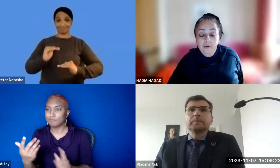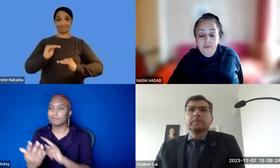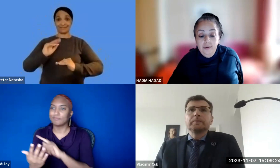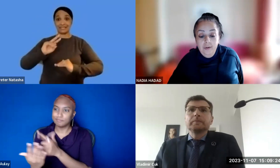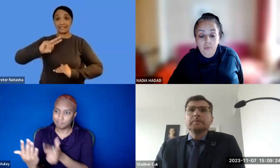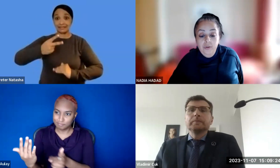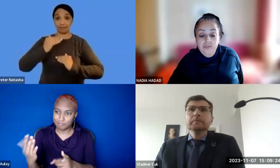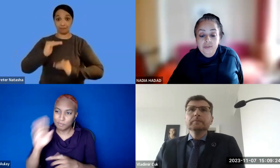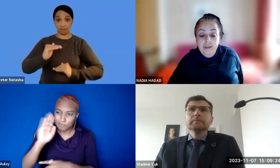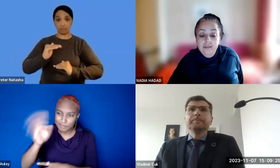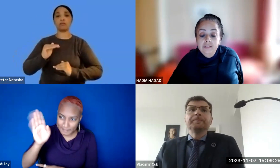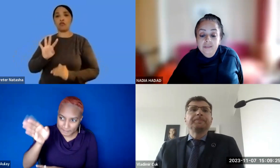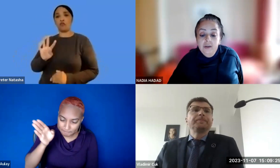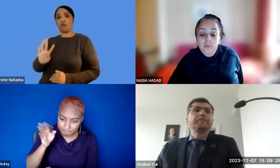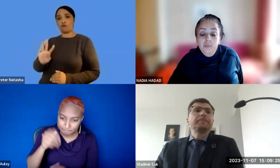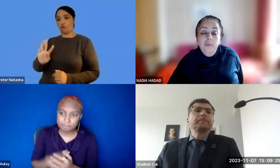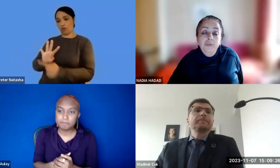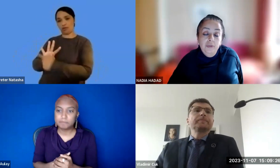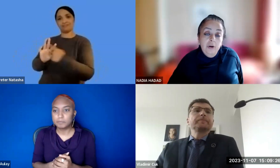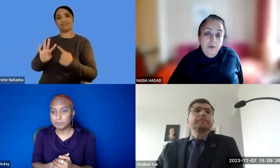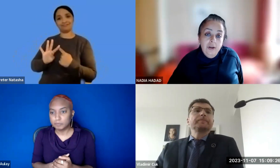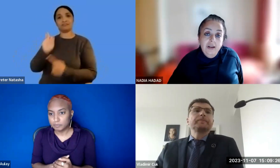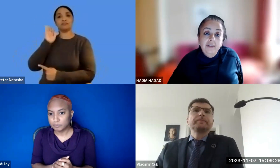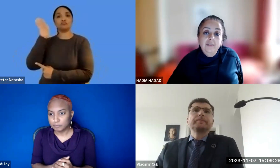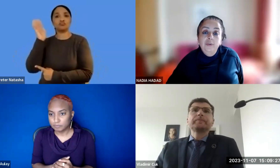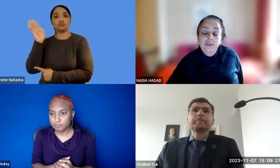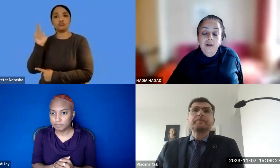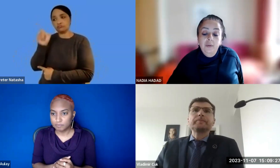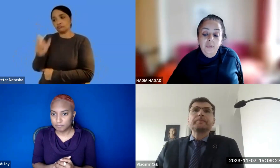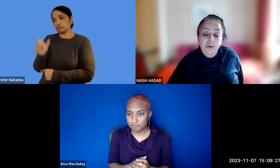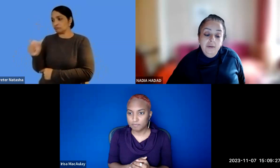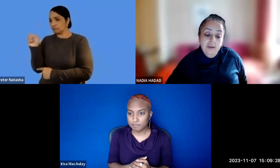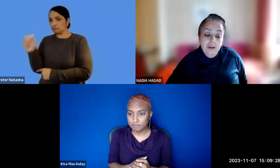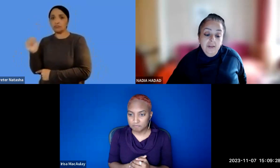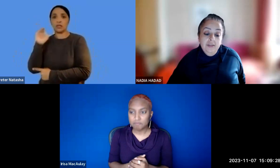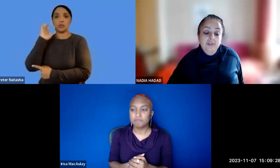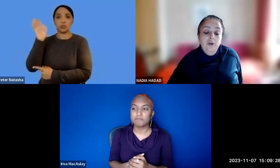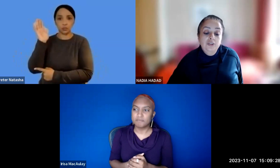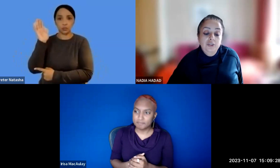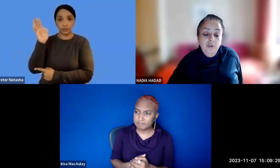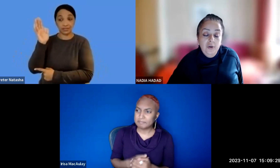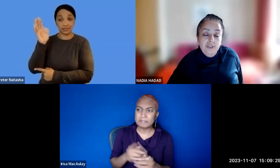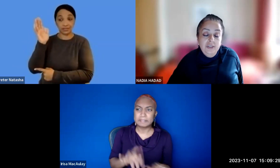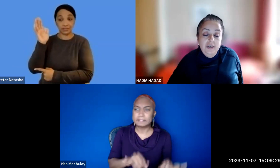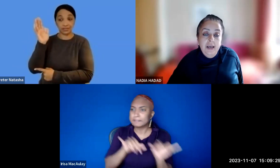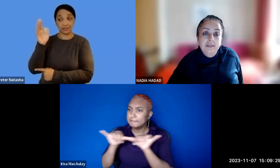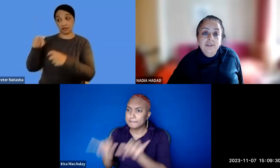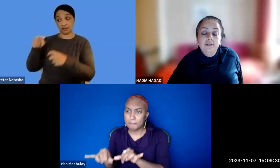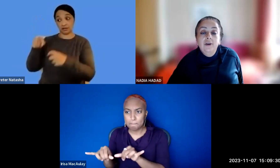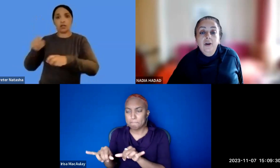That will be followed by another panel discussion and Q&A session,